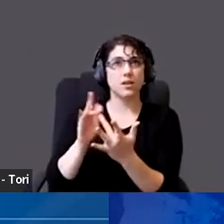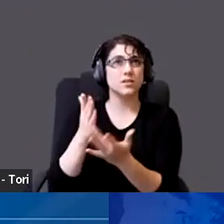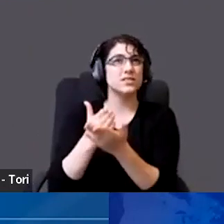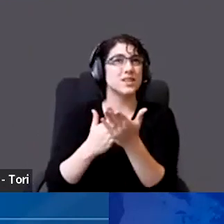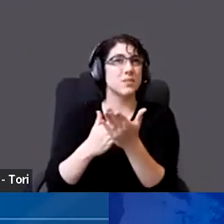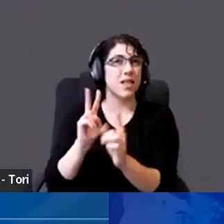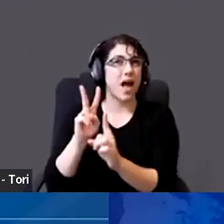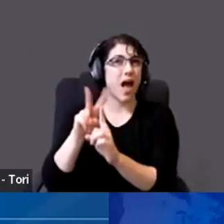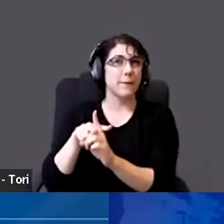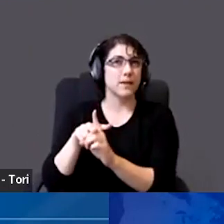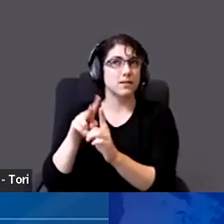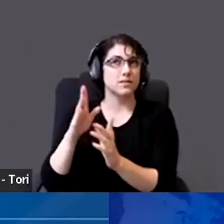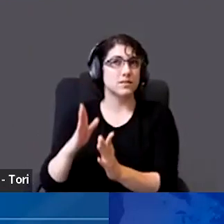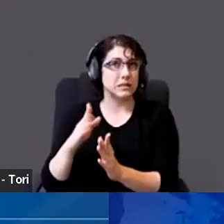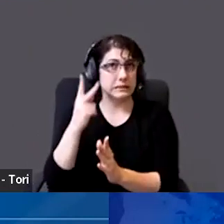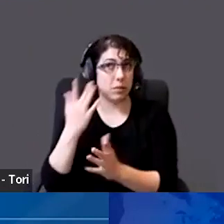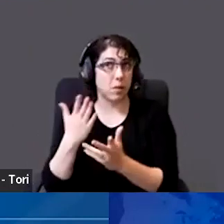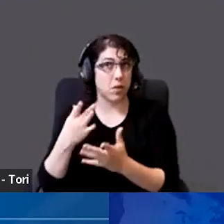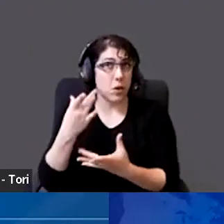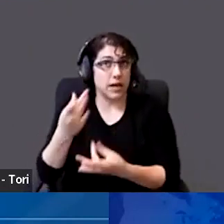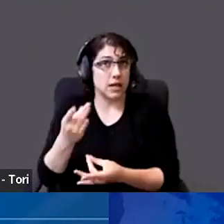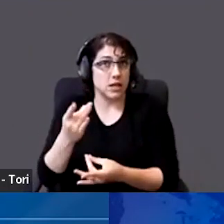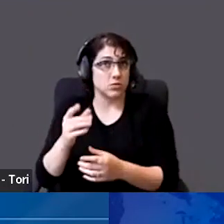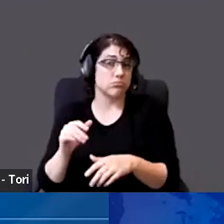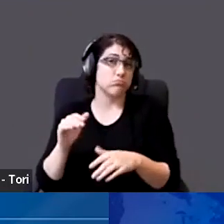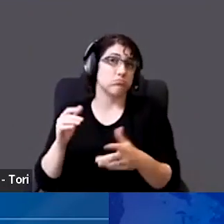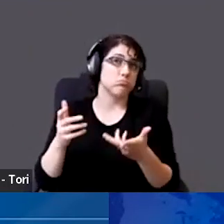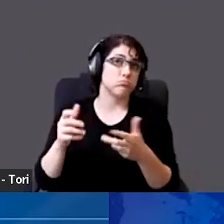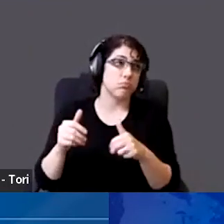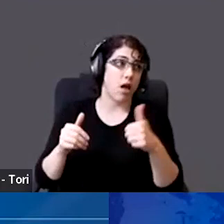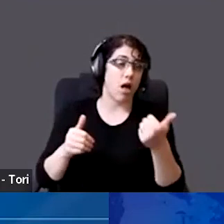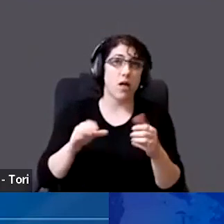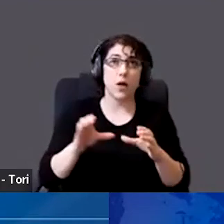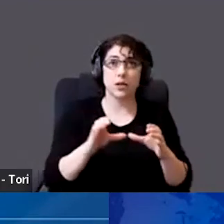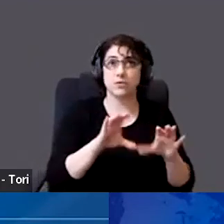in being considered for some other activity. And the final thing I would say is --